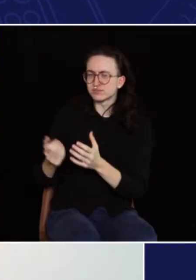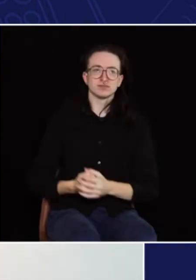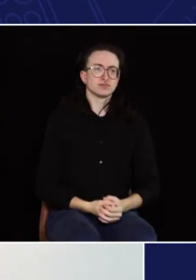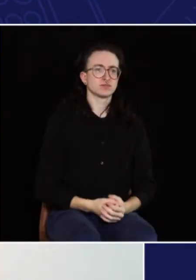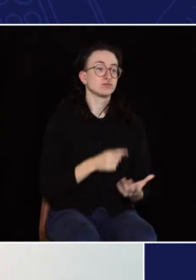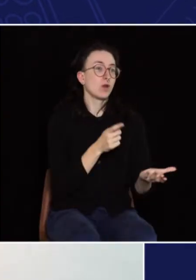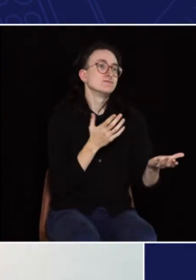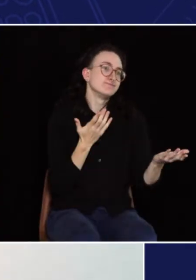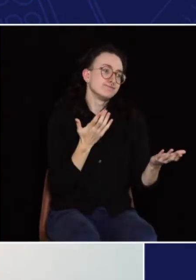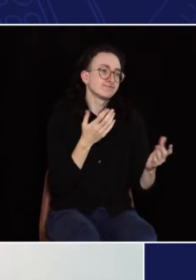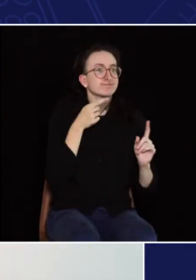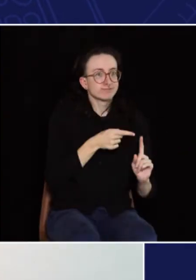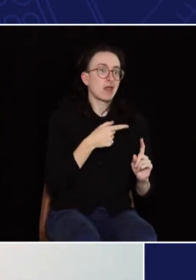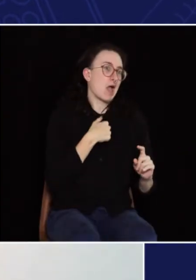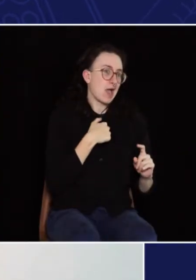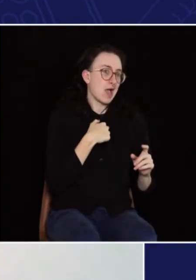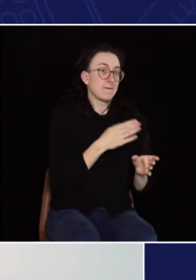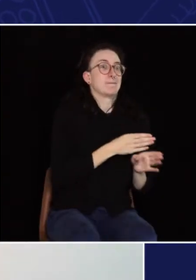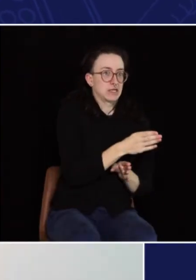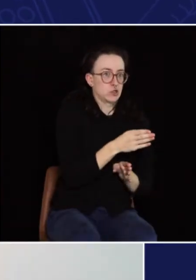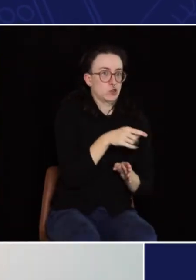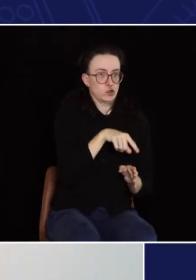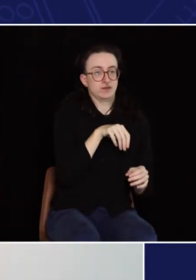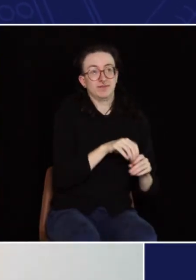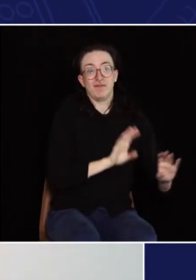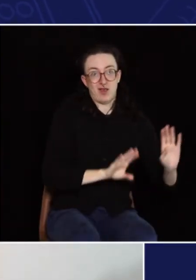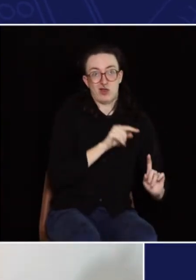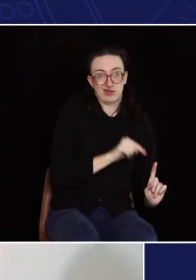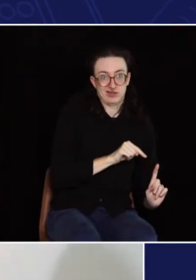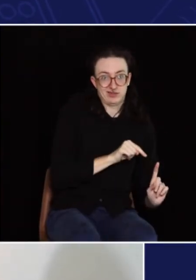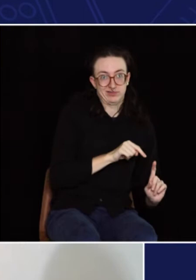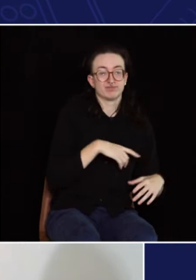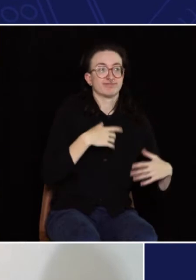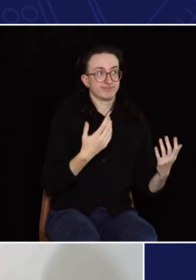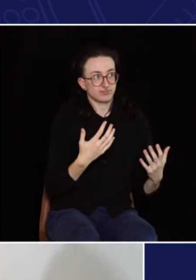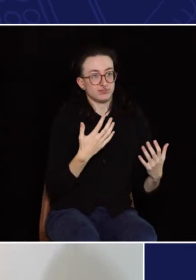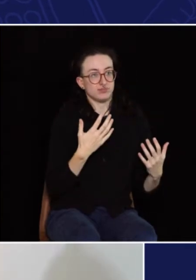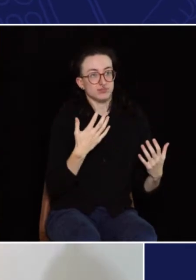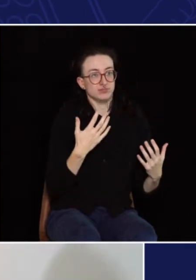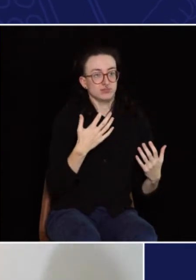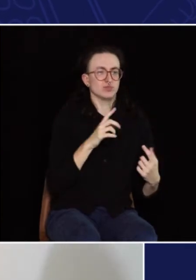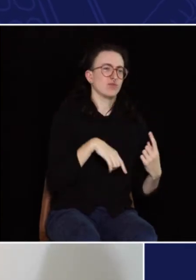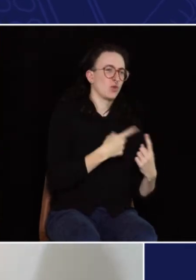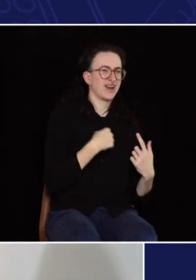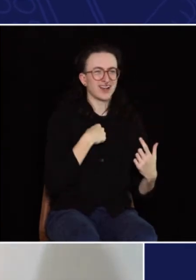[DR. CHIANG:] So, basically, I majored in biology. And then when I --